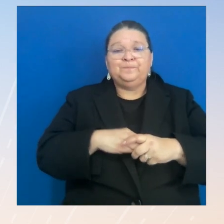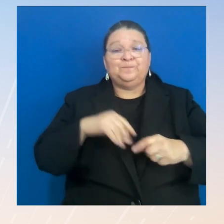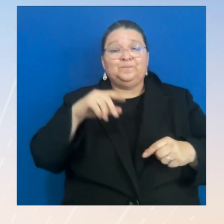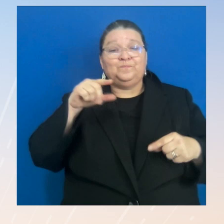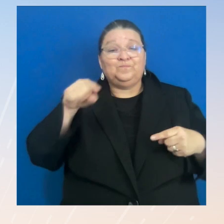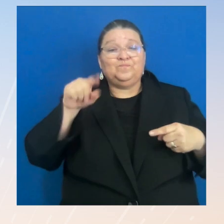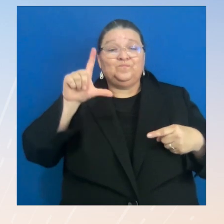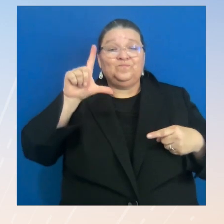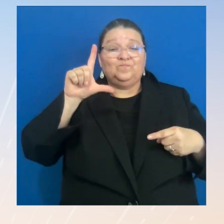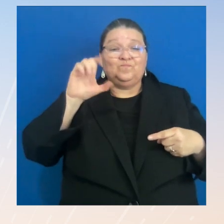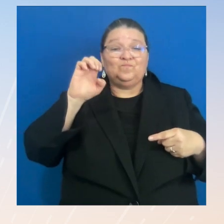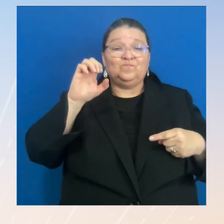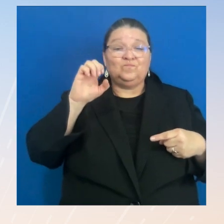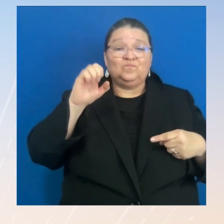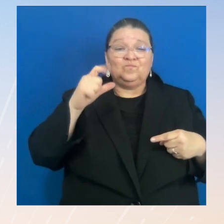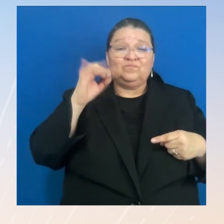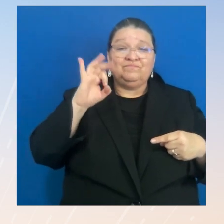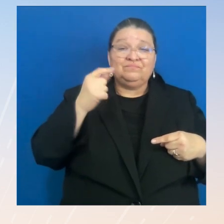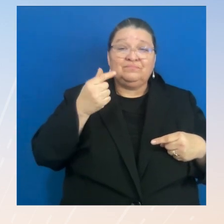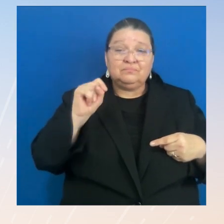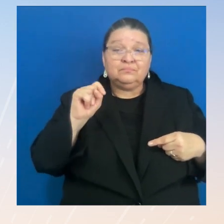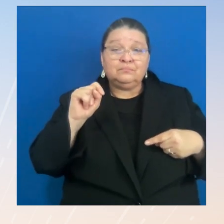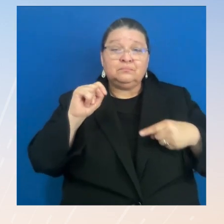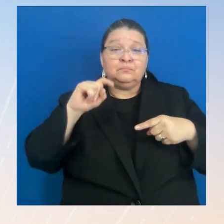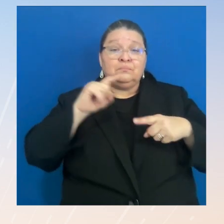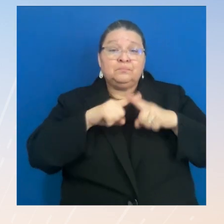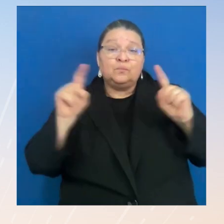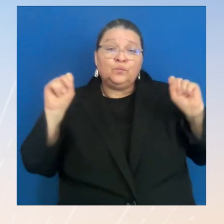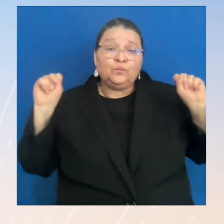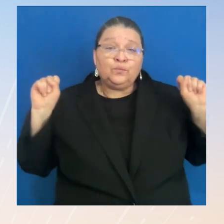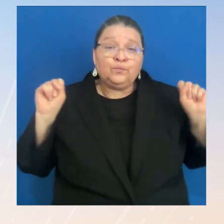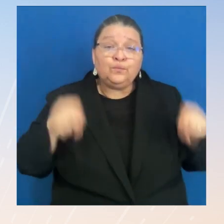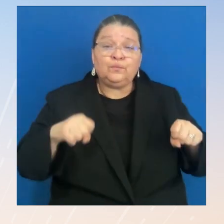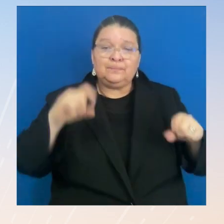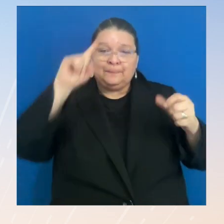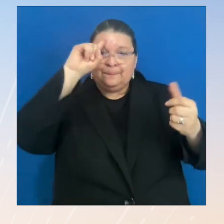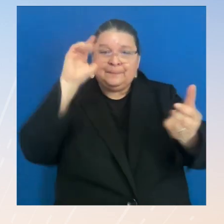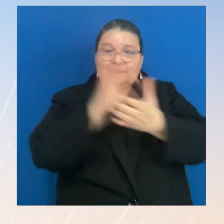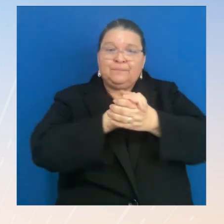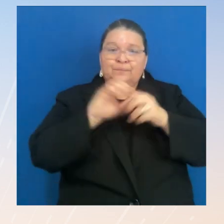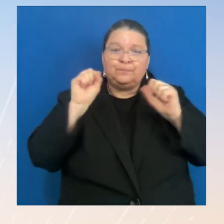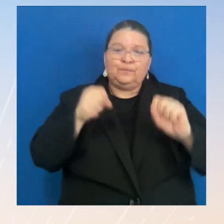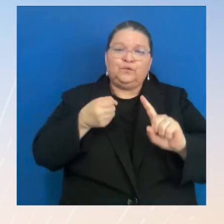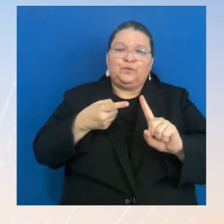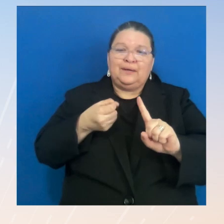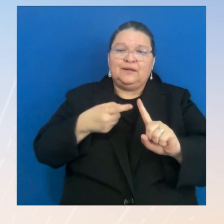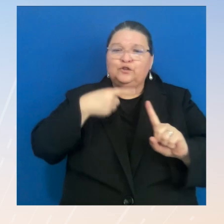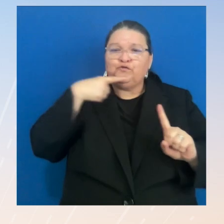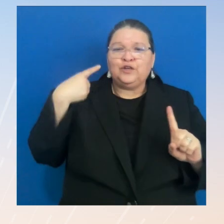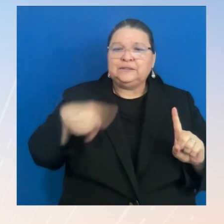we are transferring anti-aircraft equipment to them. Ms. Psaki: Yeah. The Press: It's got to originate someplace in the West, right? >> Ms. Psaki: Yeah.